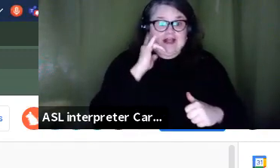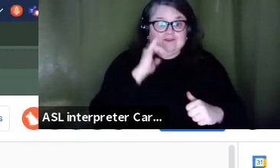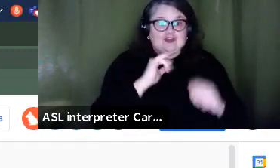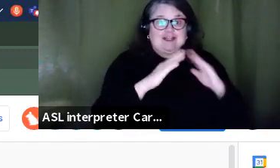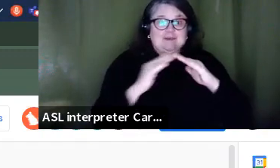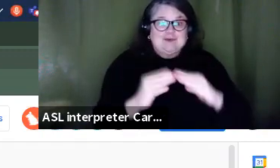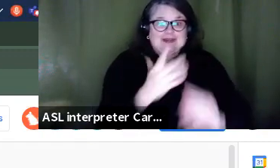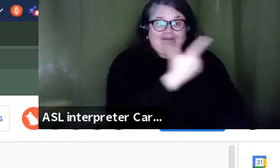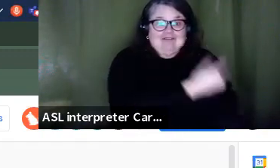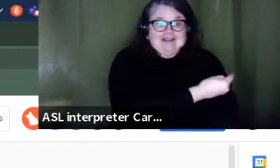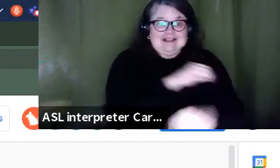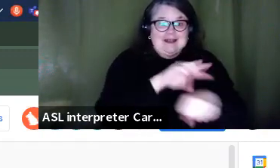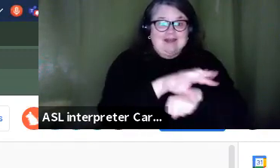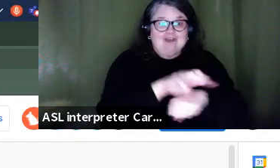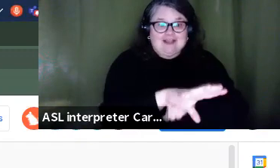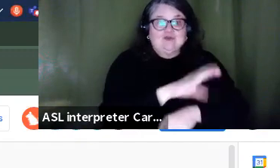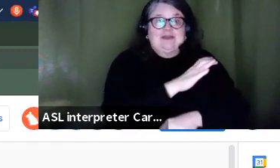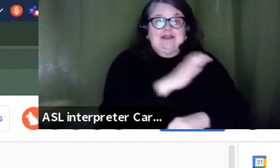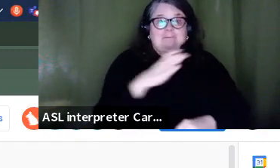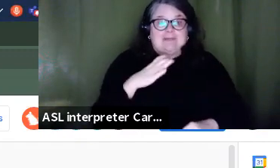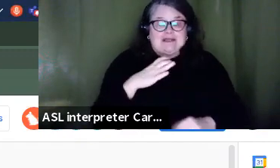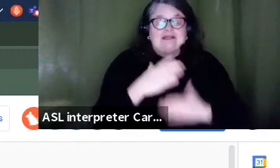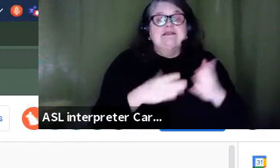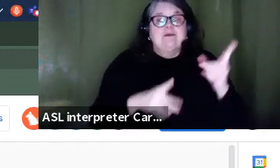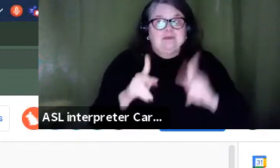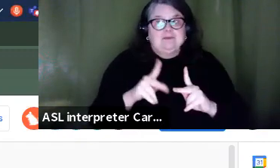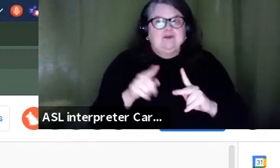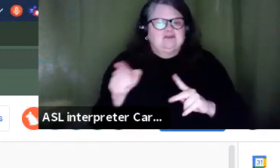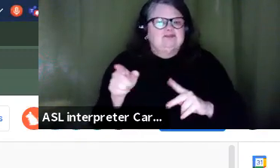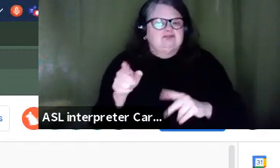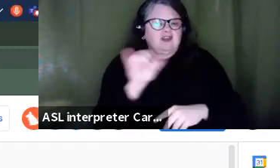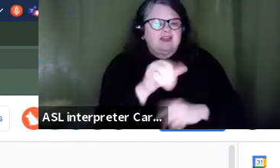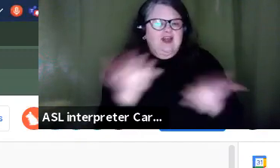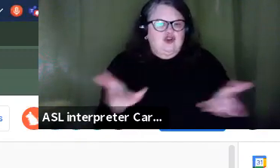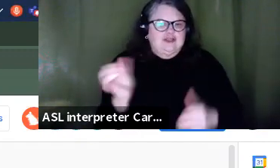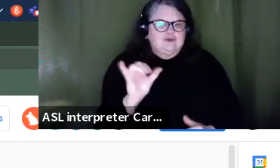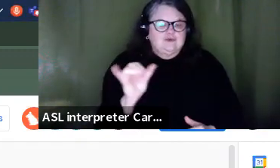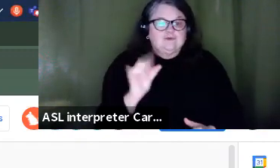External link. We have the e-mail address for the California community vaccine advisory committee. Some of